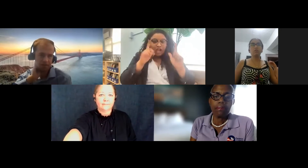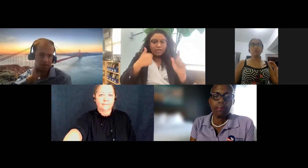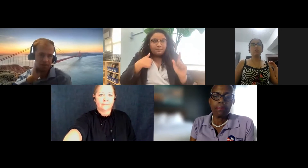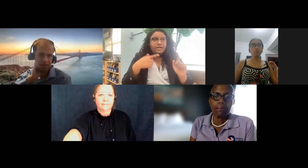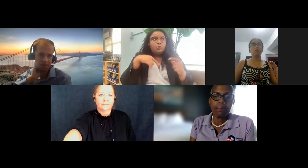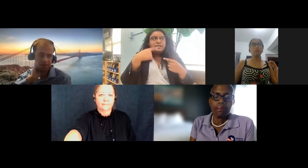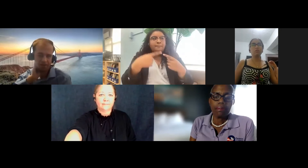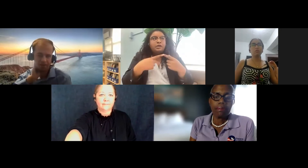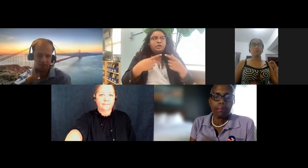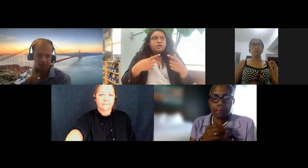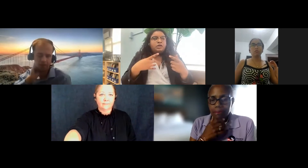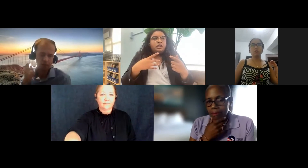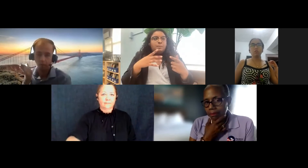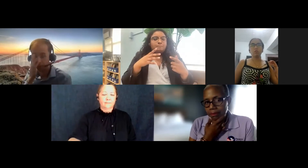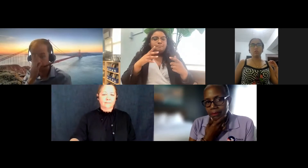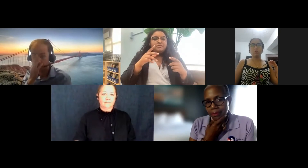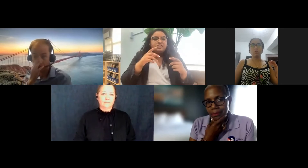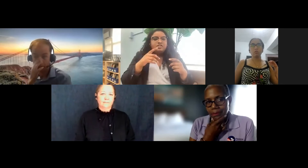Another thing that was surprising was that